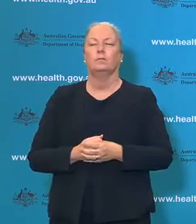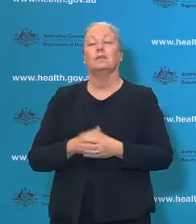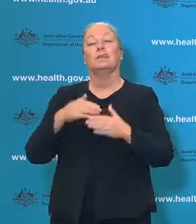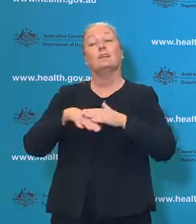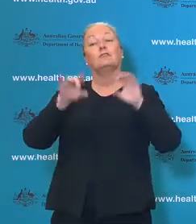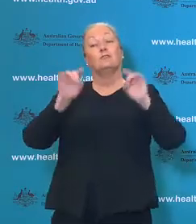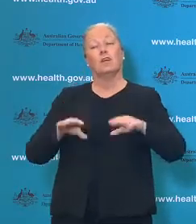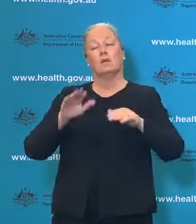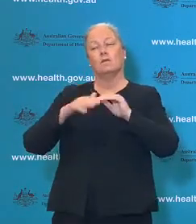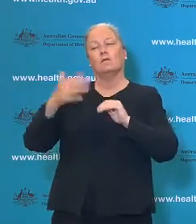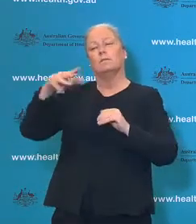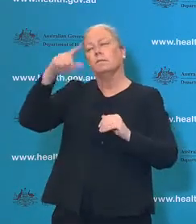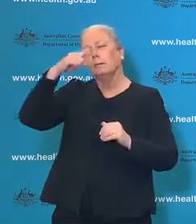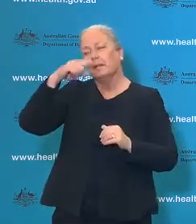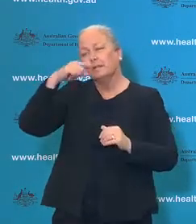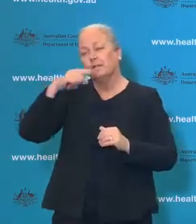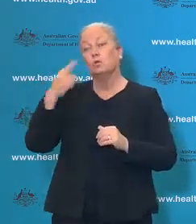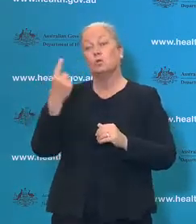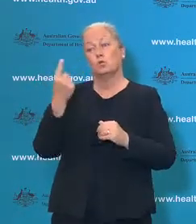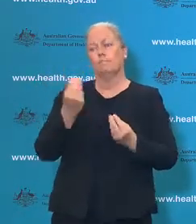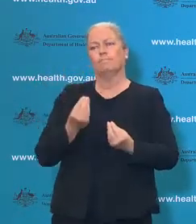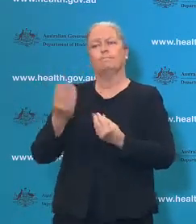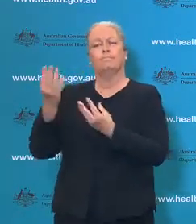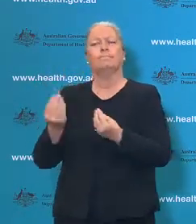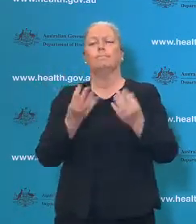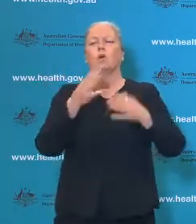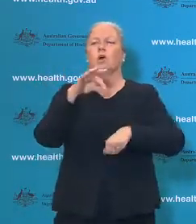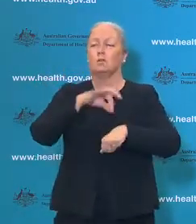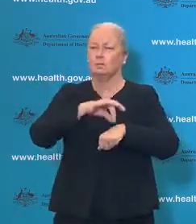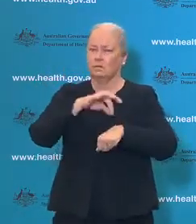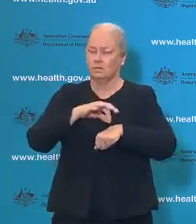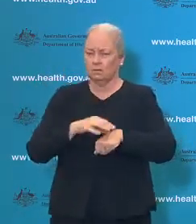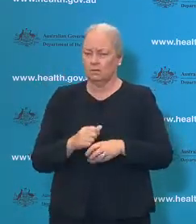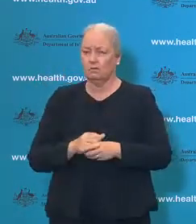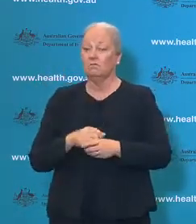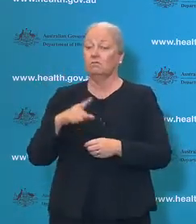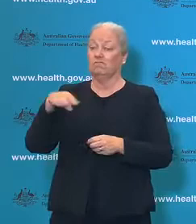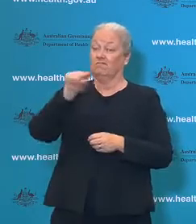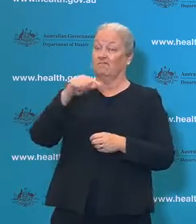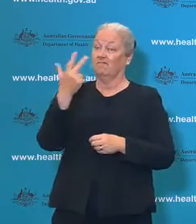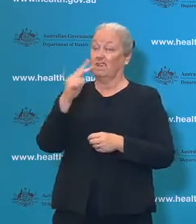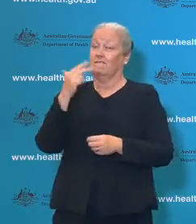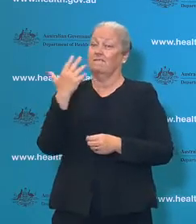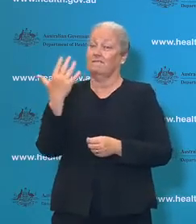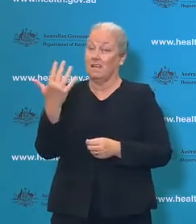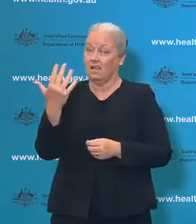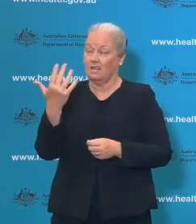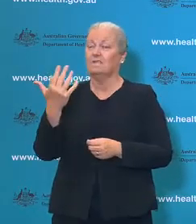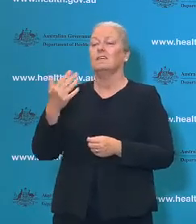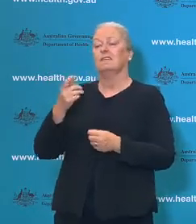COVID-19 in hospital and 85 of those people are in hospital in Victoria. It's